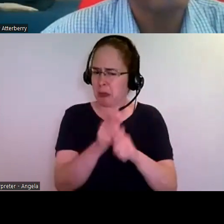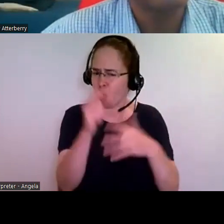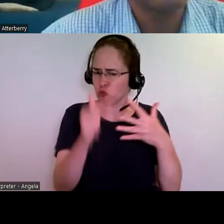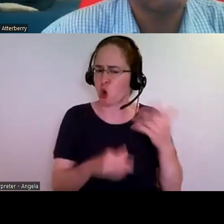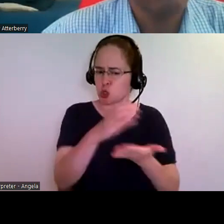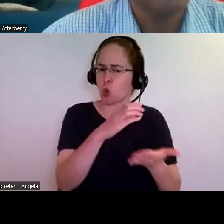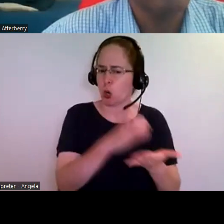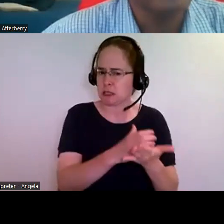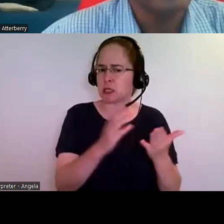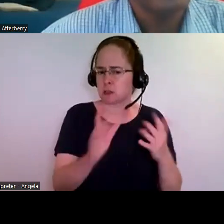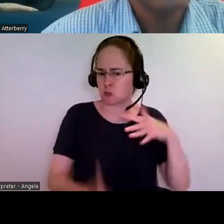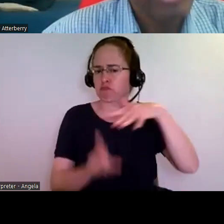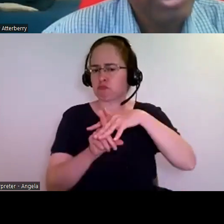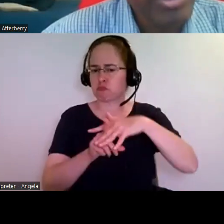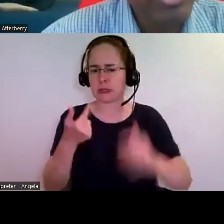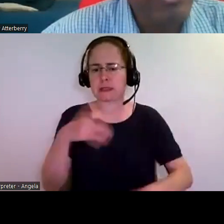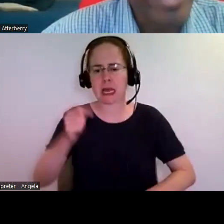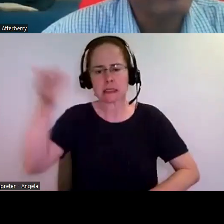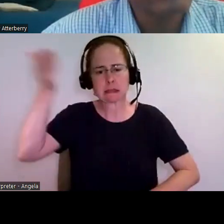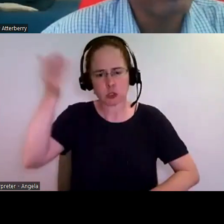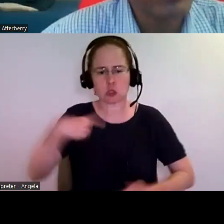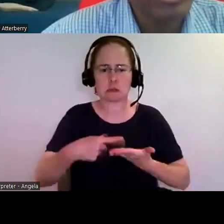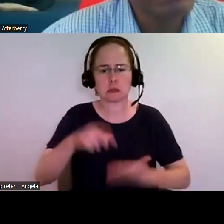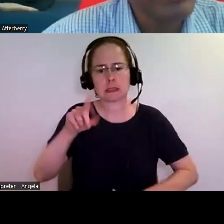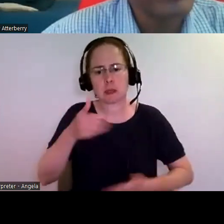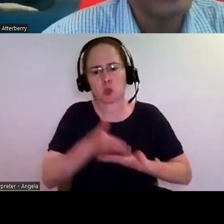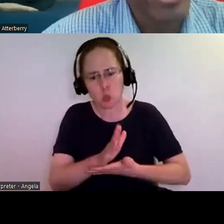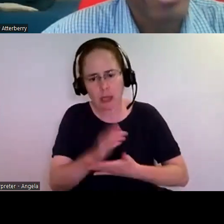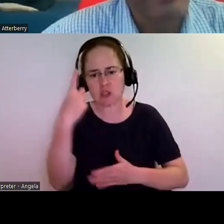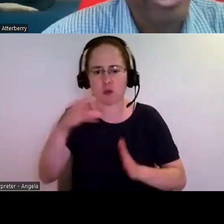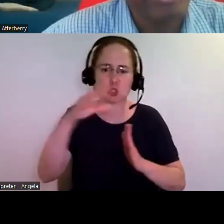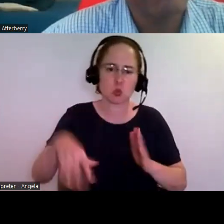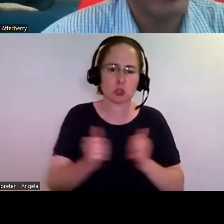lectures and talk about disability rights of students with disabilities in higher education